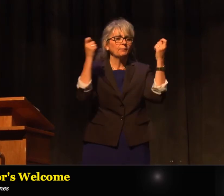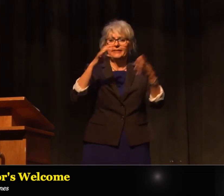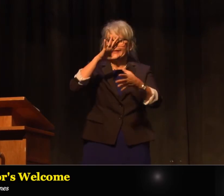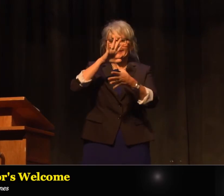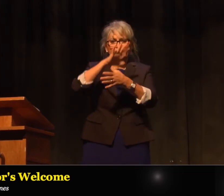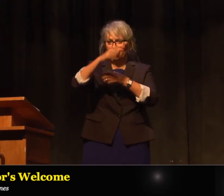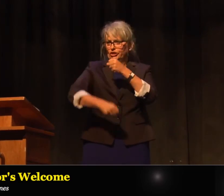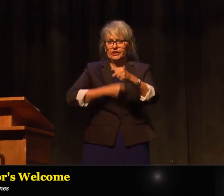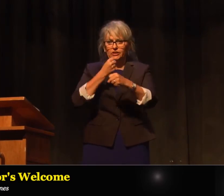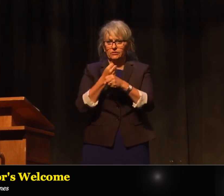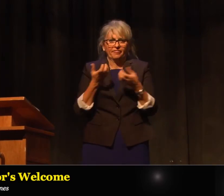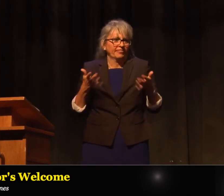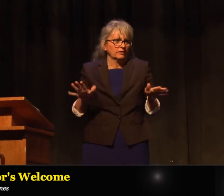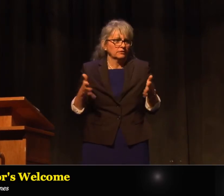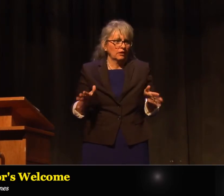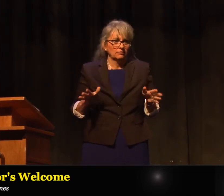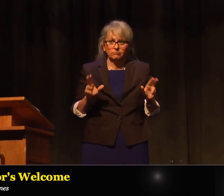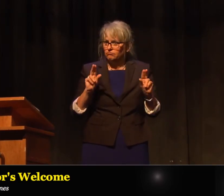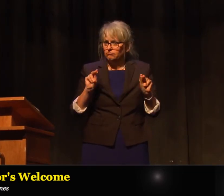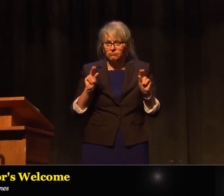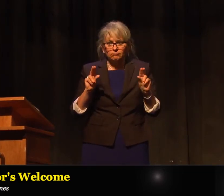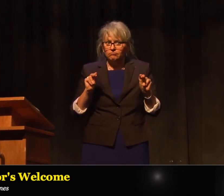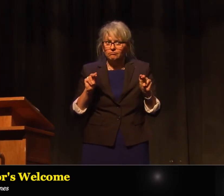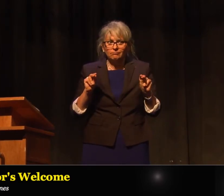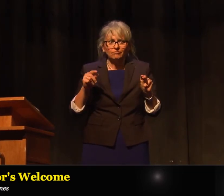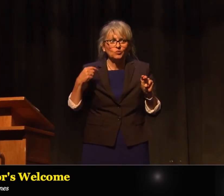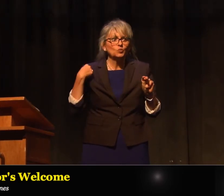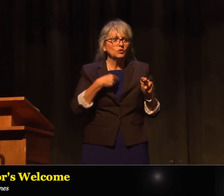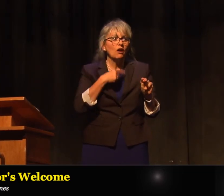We're not celebrating your senior year.